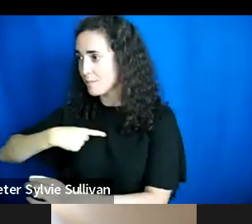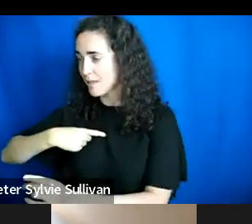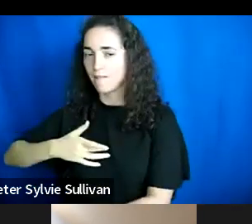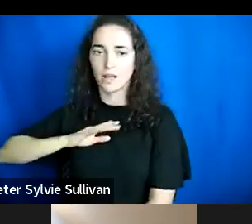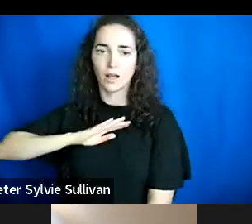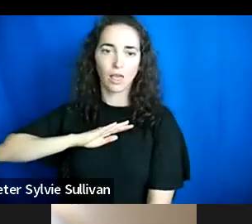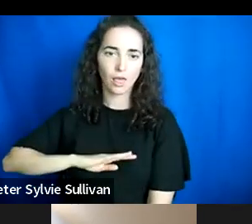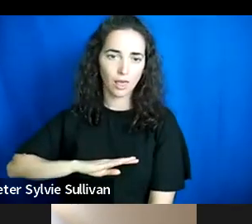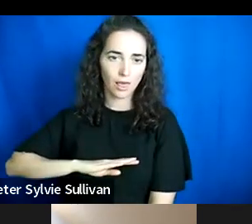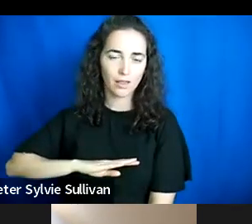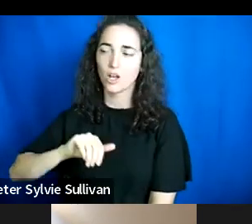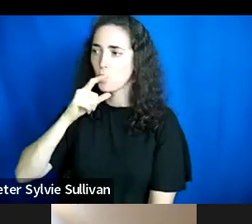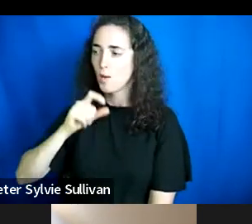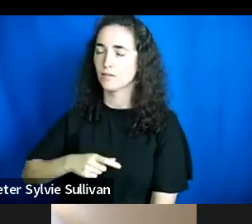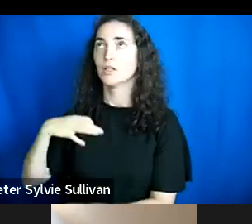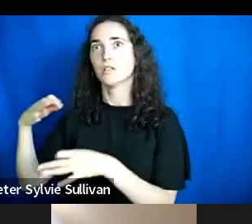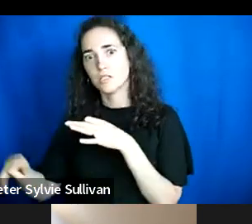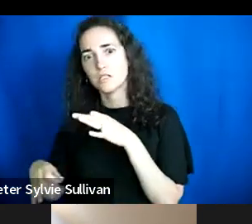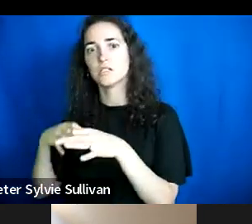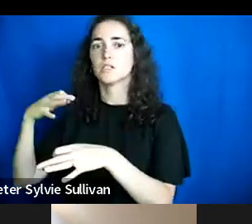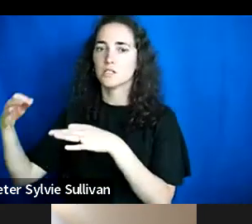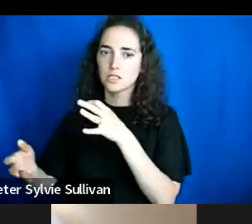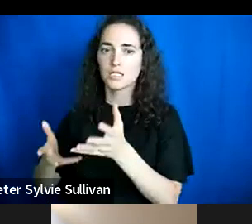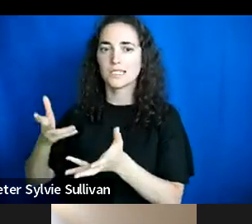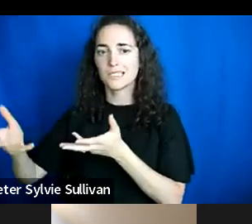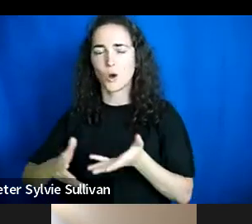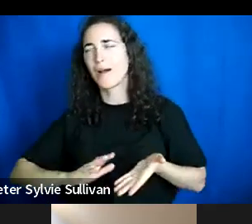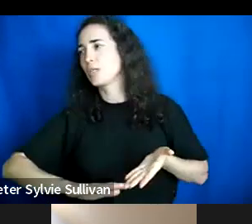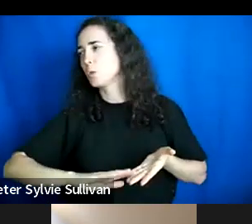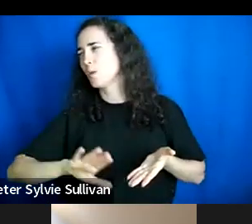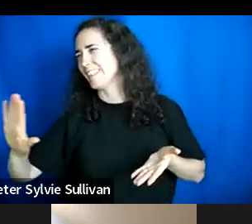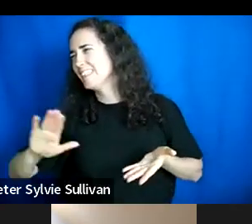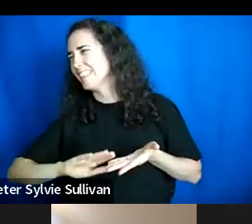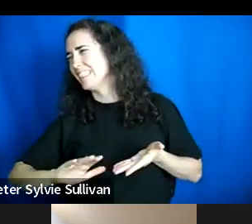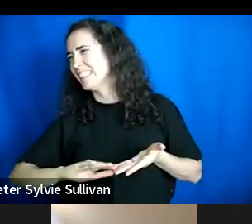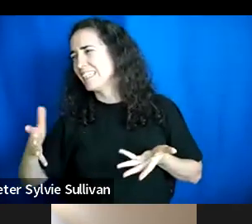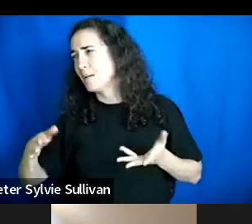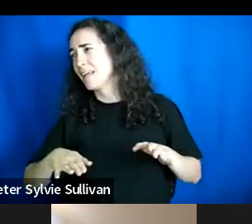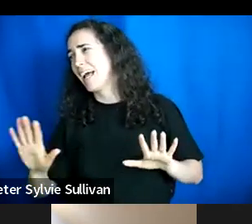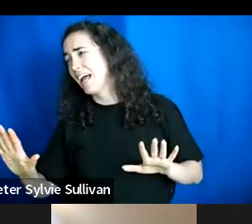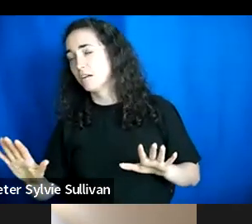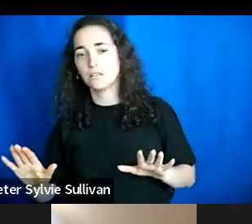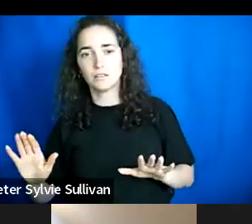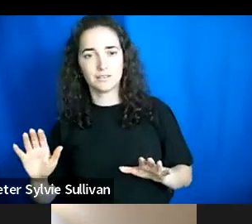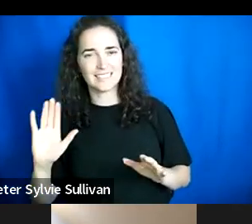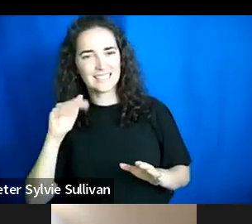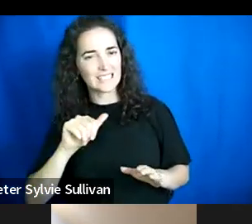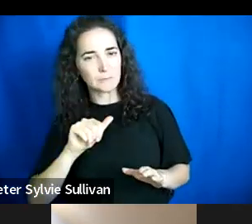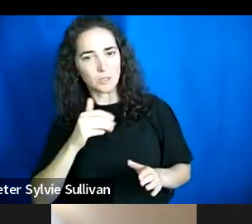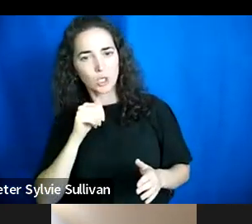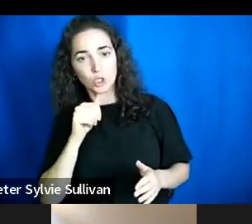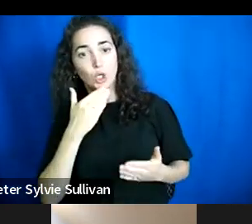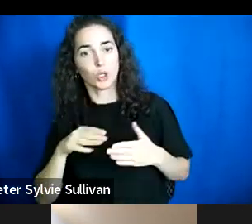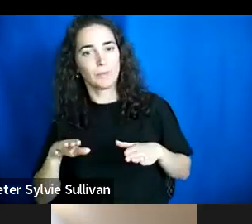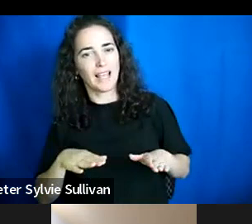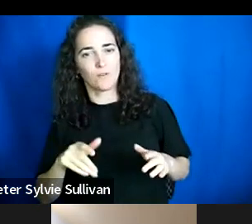You don't have to try to defend or try to make excuses for a behavior that may not seem exemplified in public.